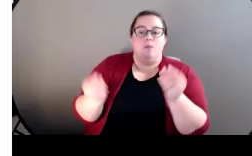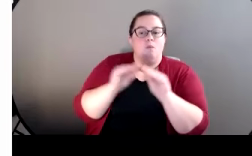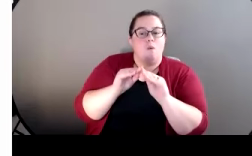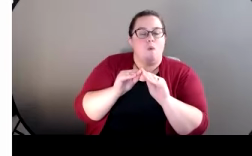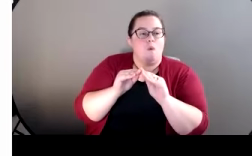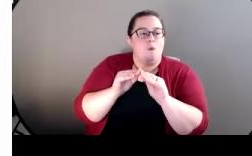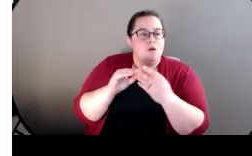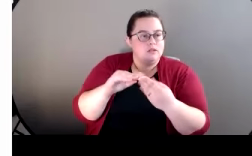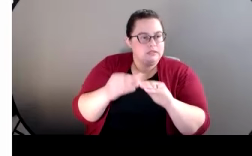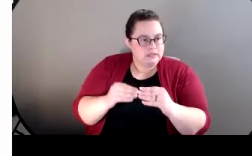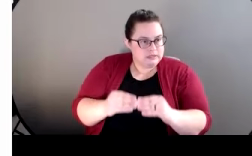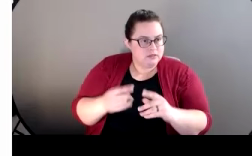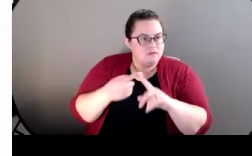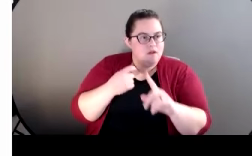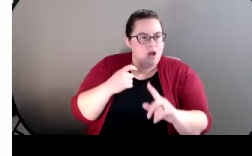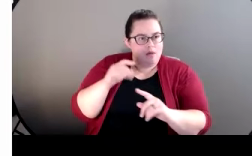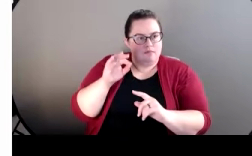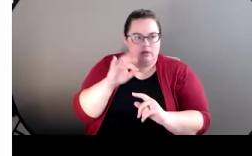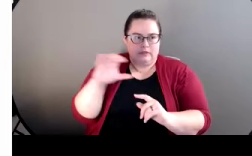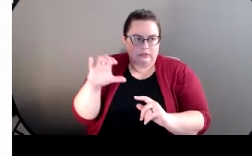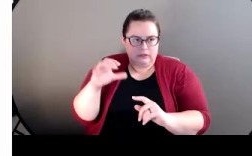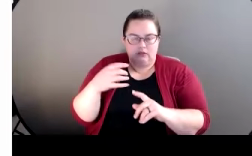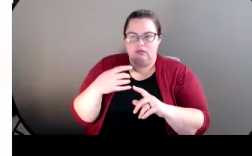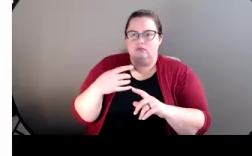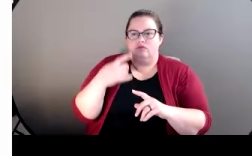On the, program review data dashboards.